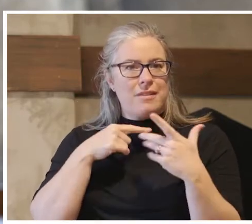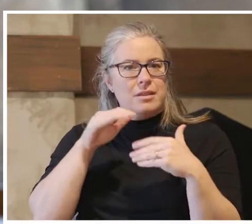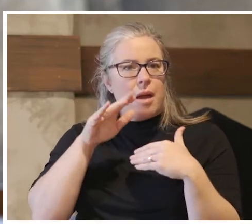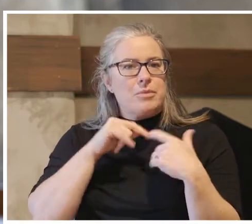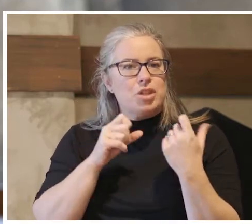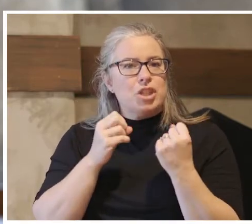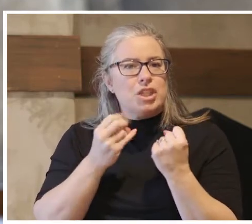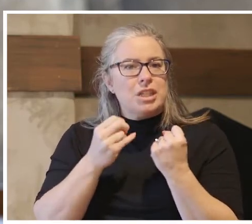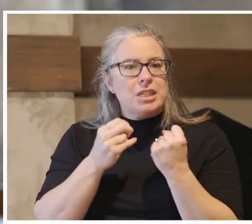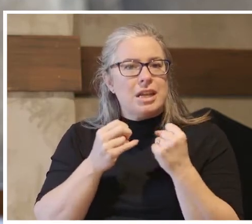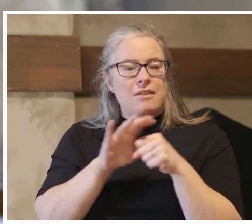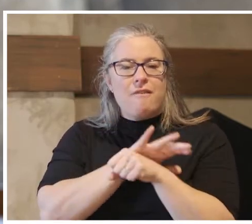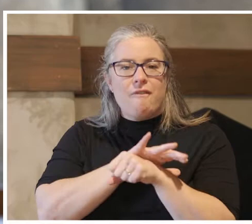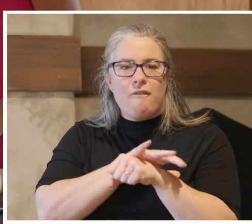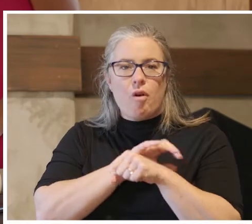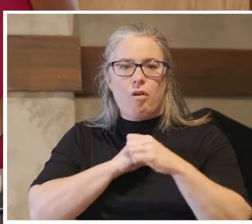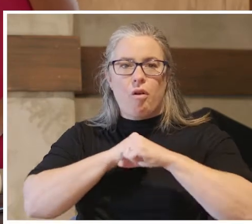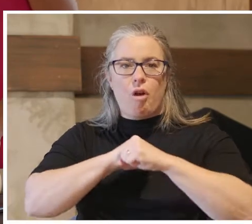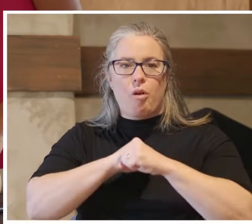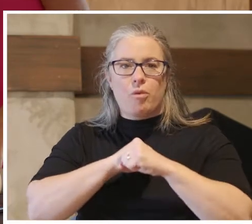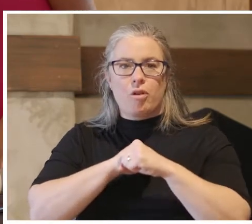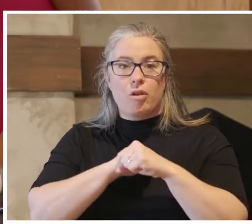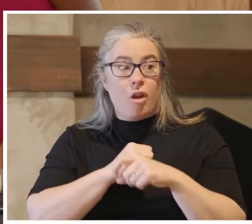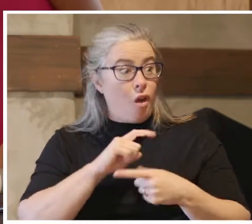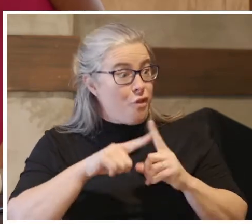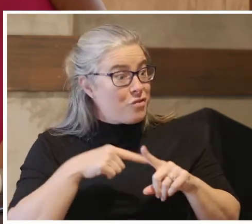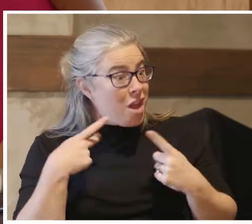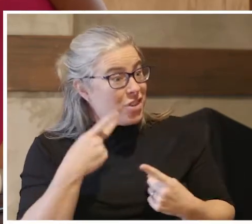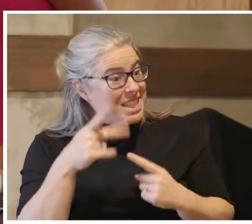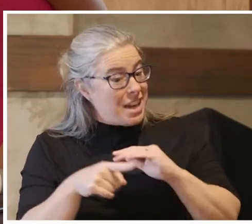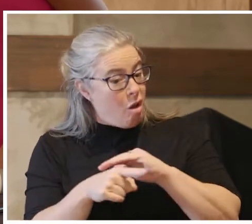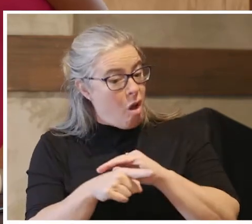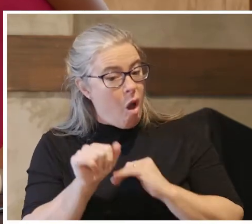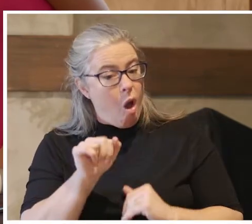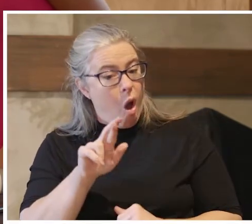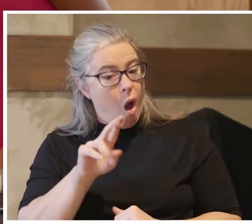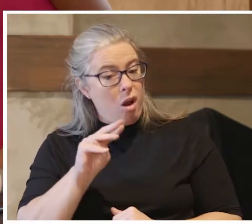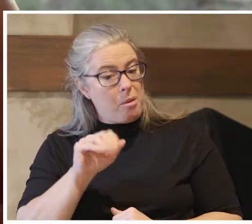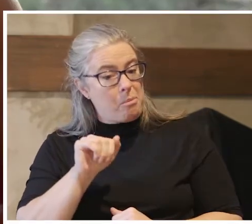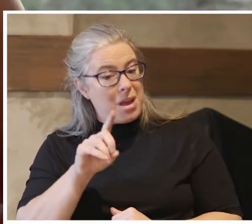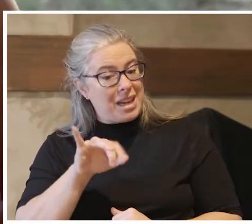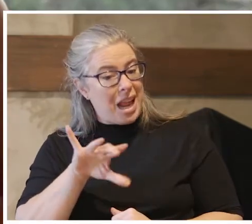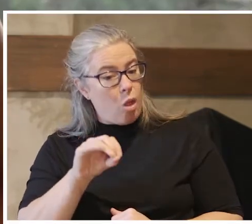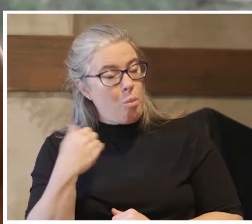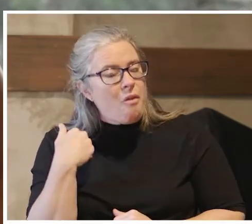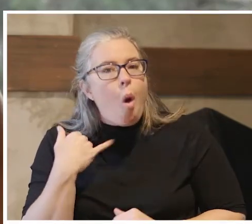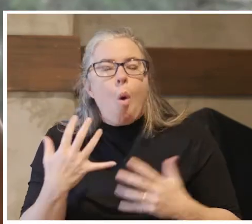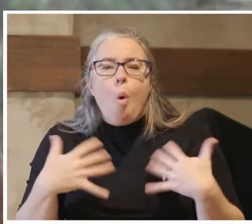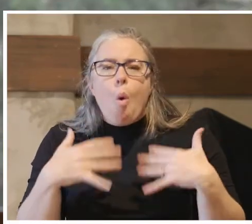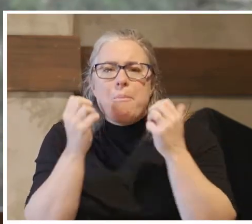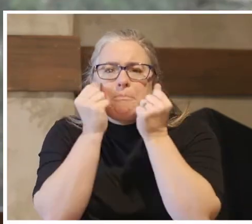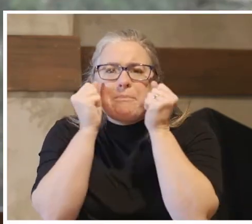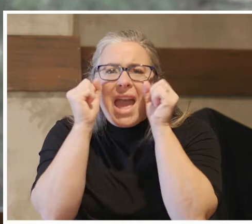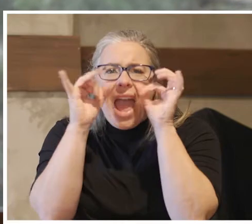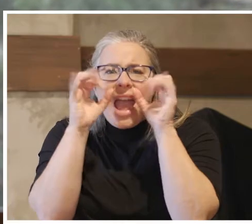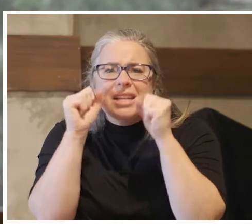so she has complete armor. Friends, have you ever seen an armadillo before? This is amazing!